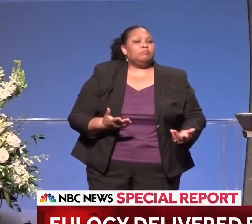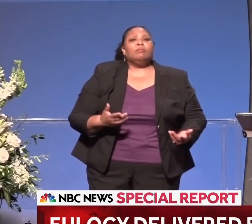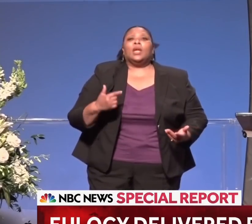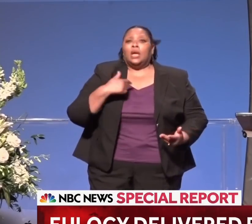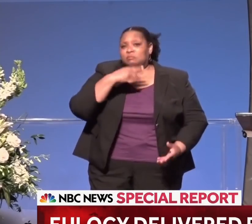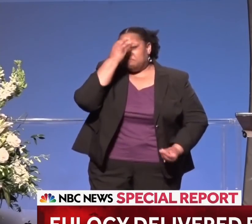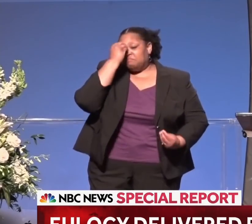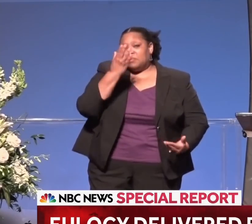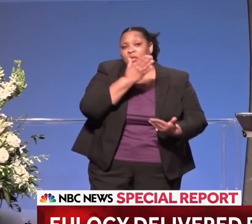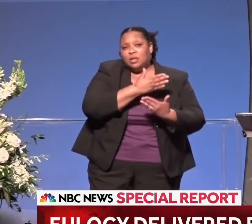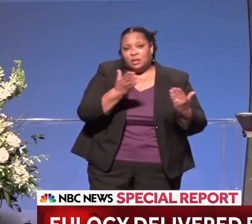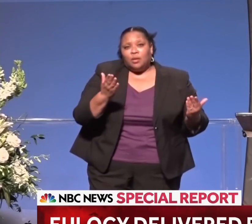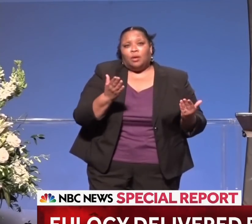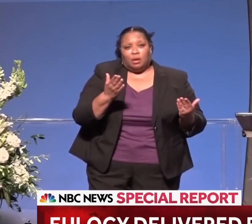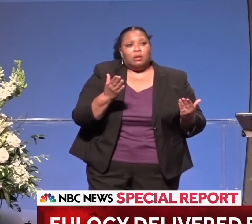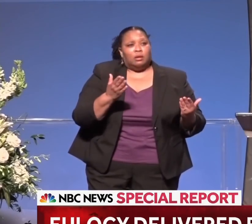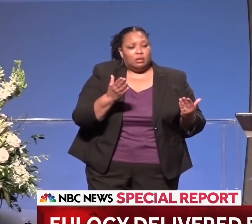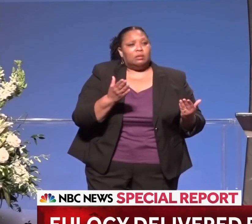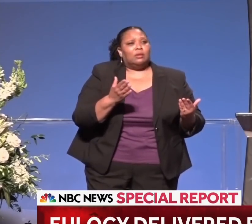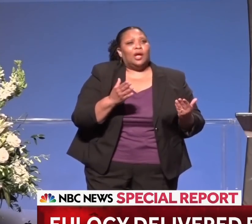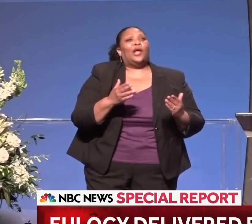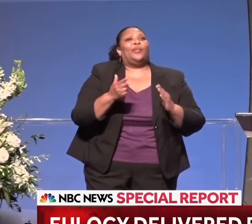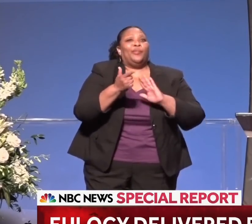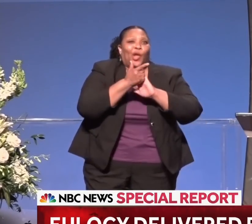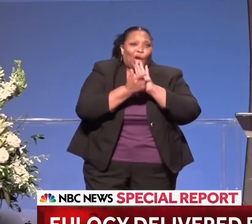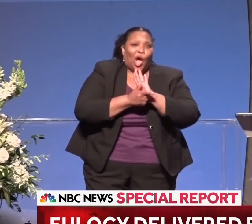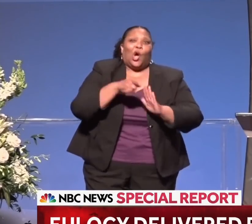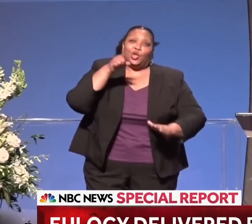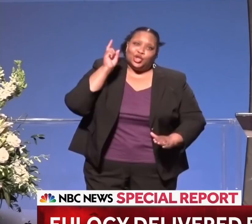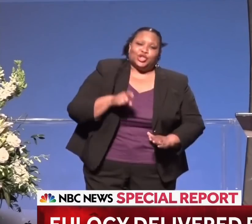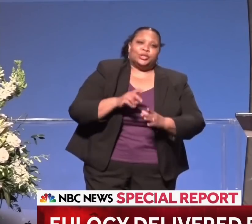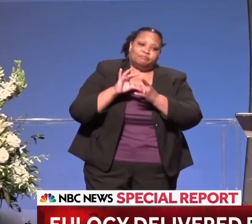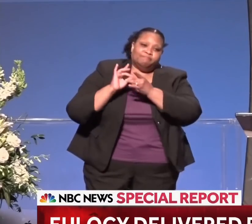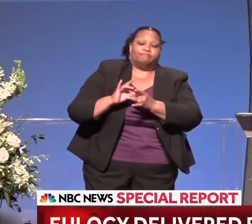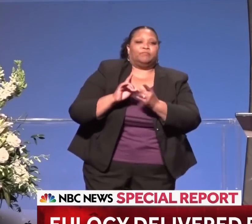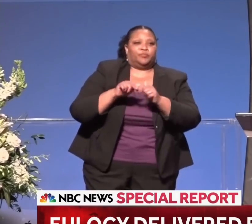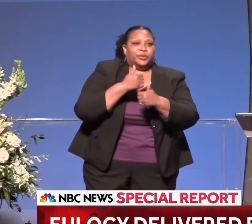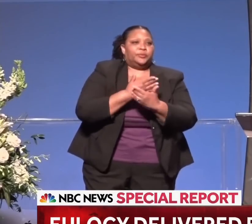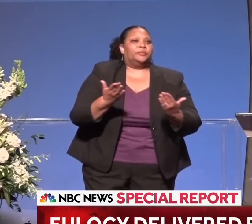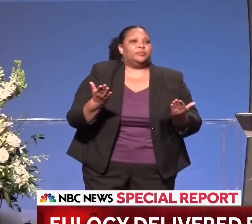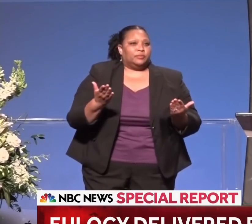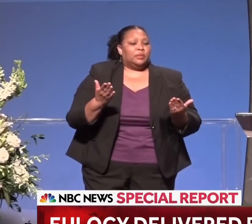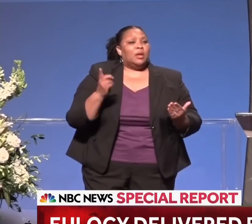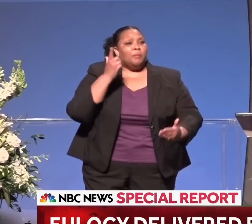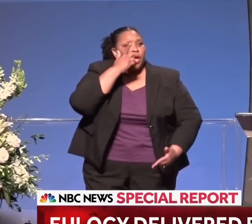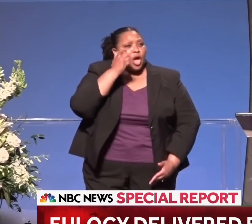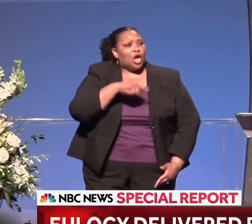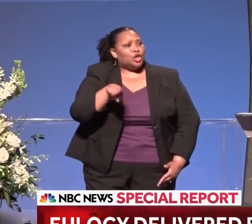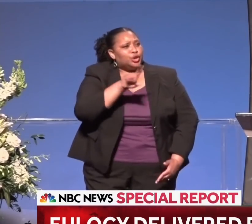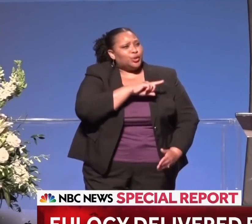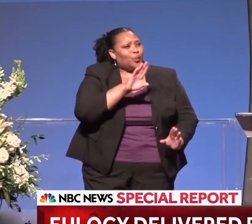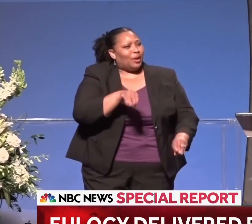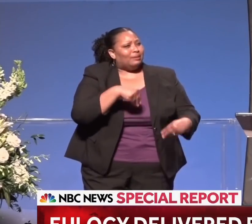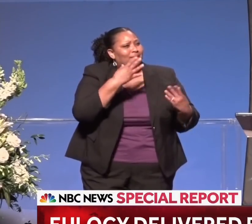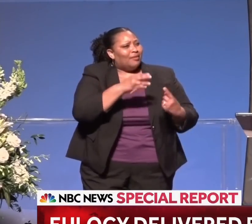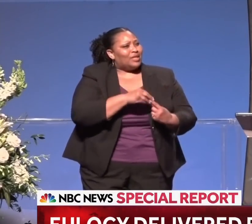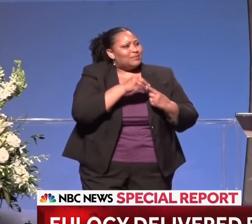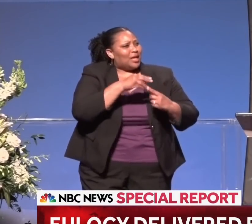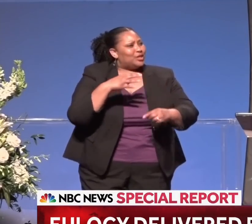IS THAT IF YOU ARE IN LAW ENFORCEMENT, THEN THE LAW DOESN’T APPLY TO YOU.